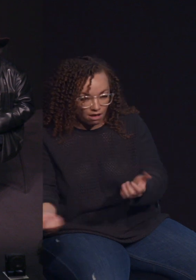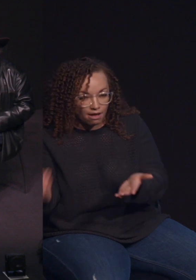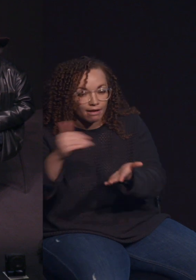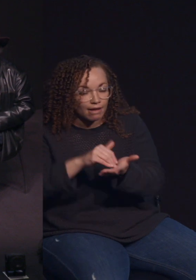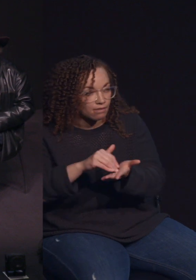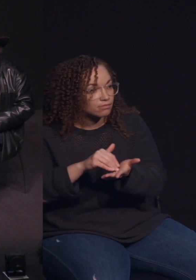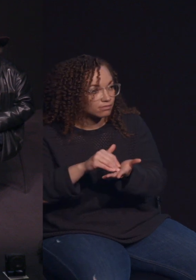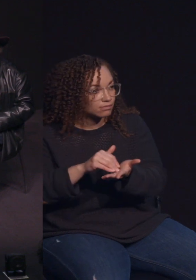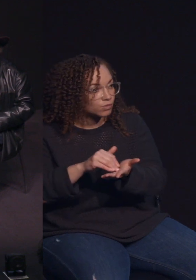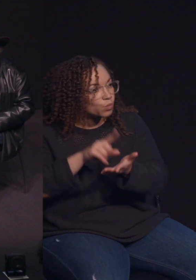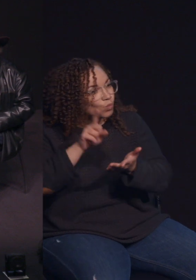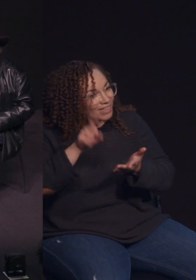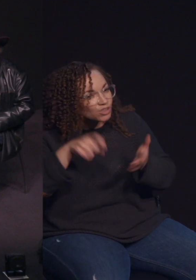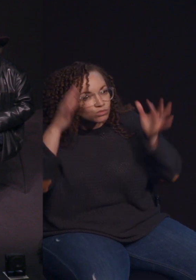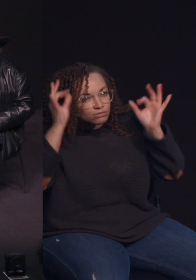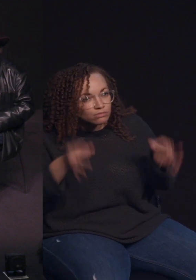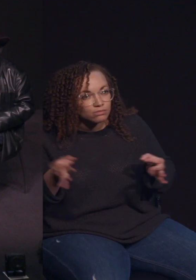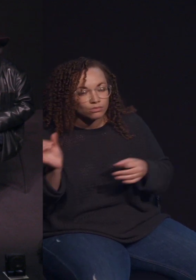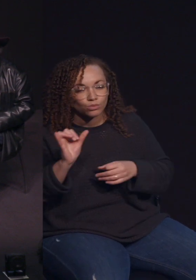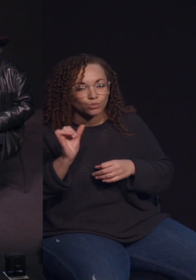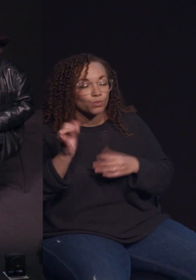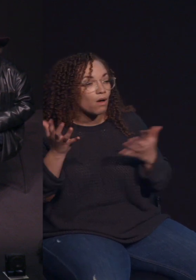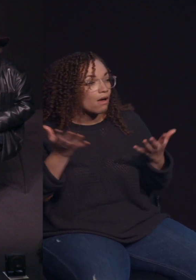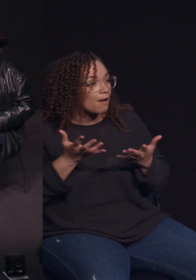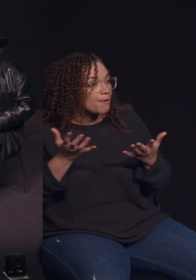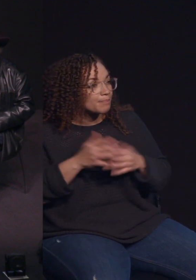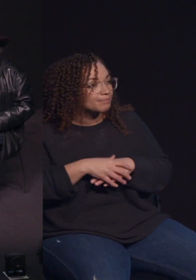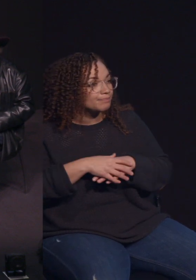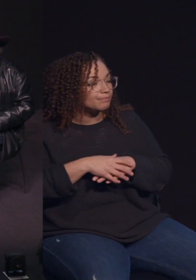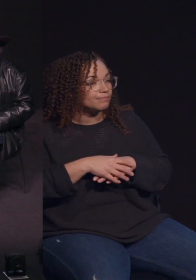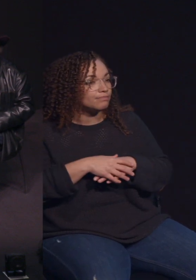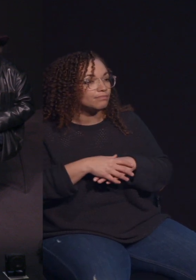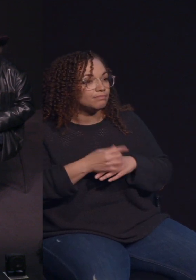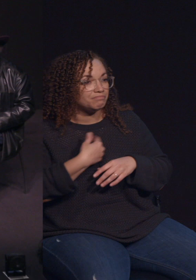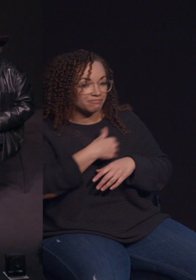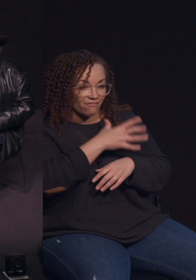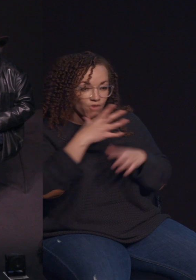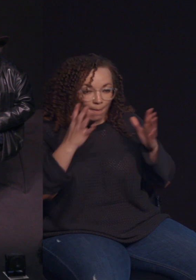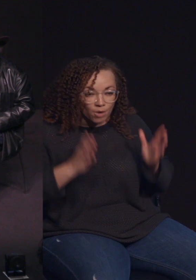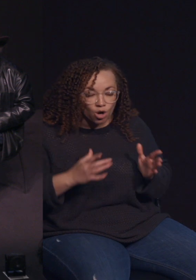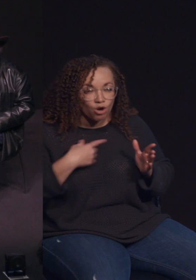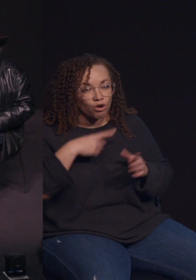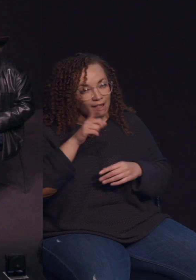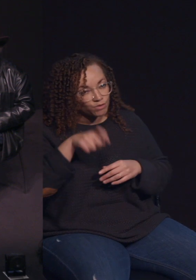We need to make a decision too is that as a farmer, do I have to go through some more dry years,